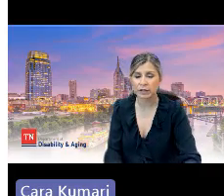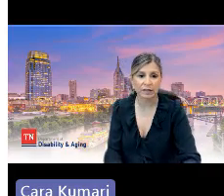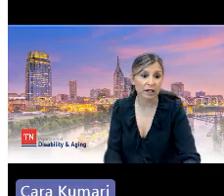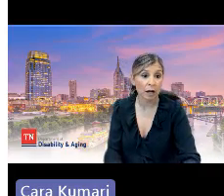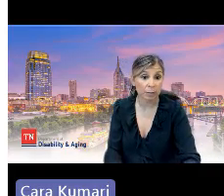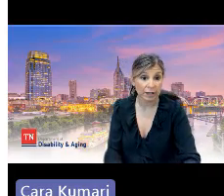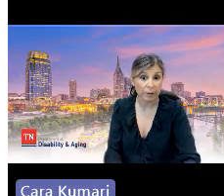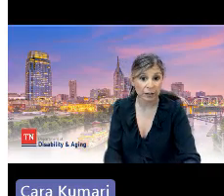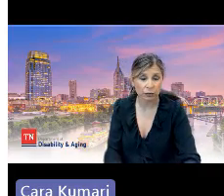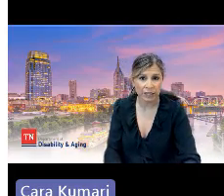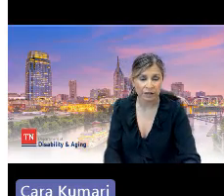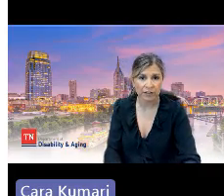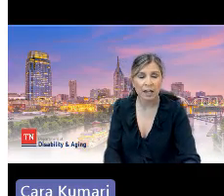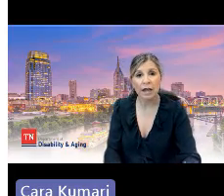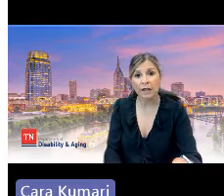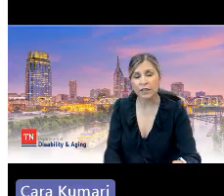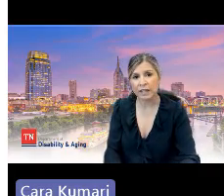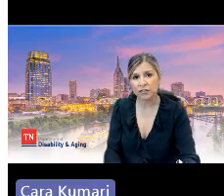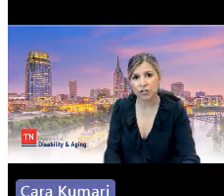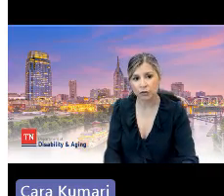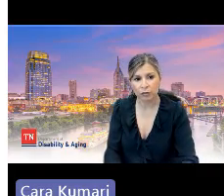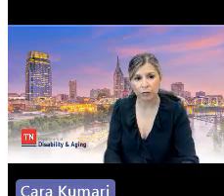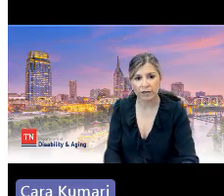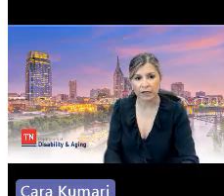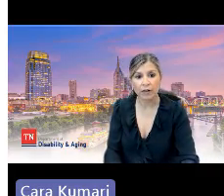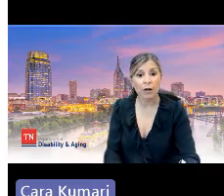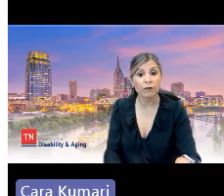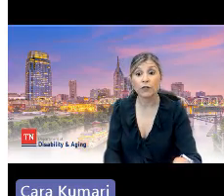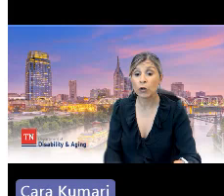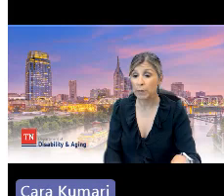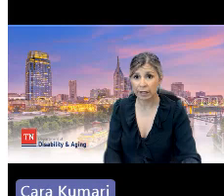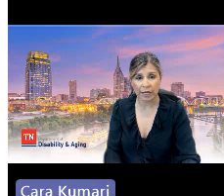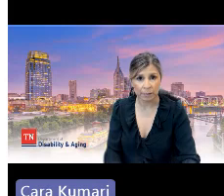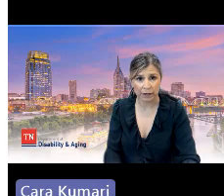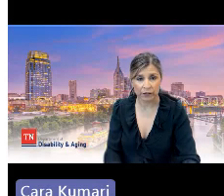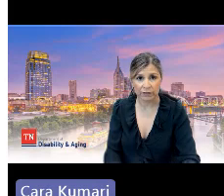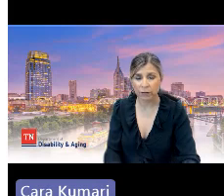disabilities and complex medical needs. These children receive full Medicaid benefits.